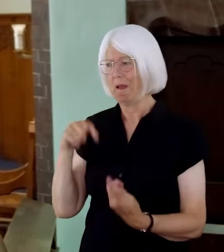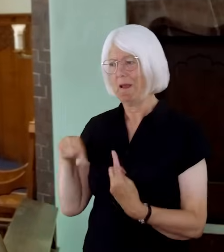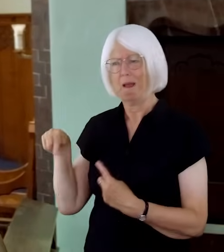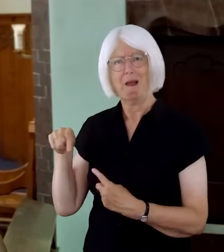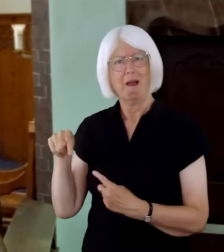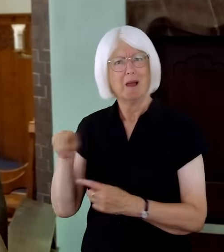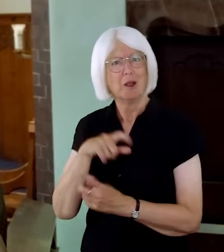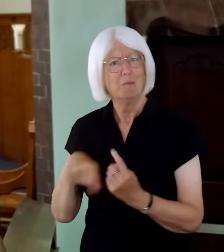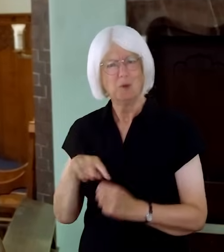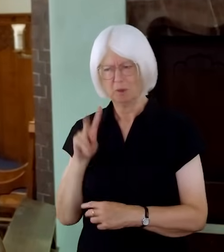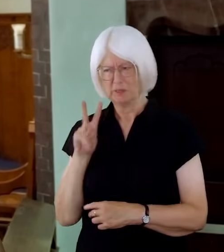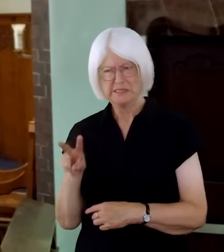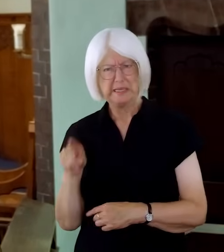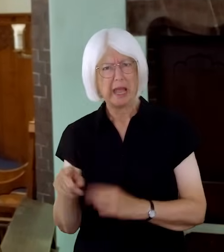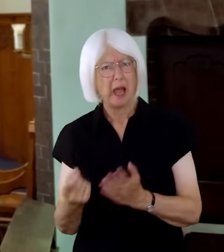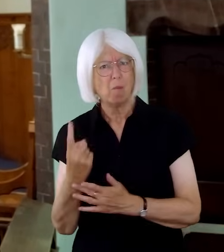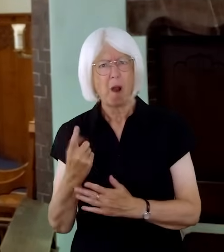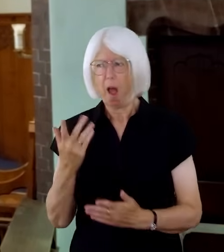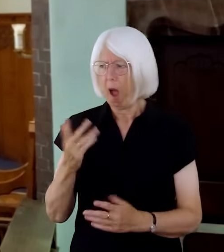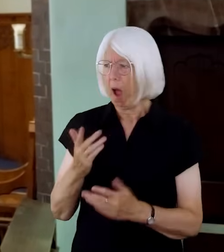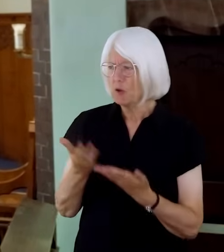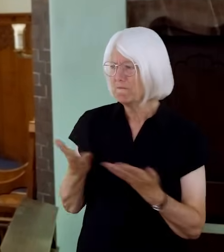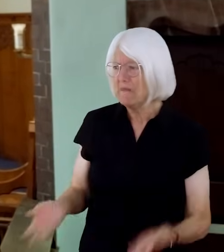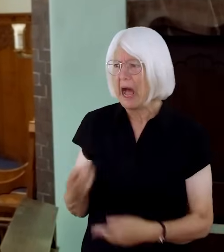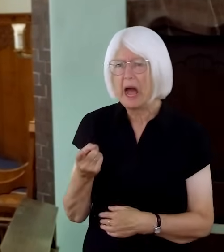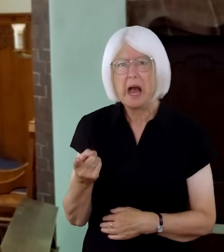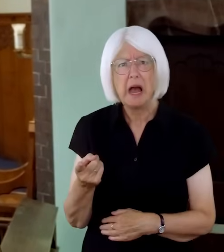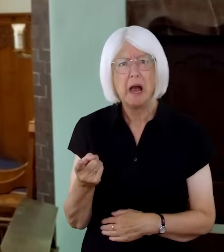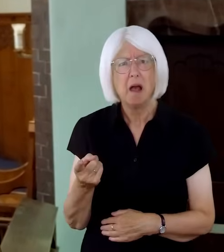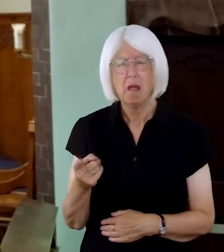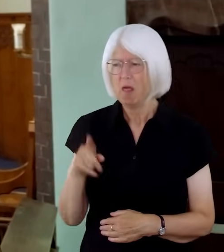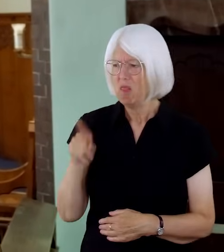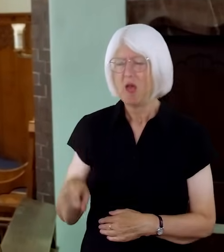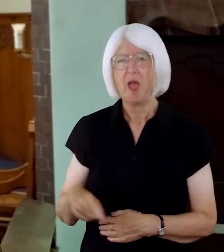of the community witness this injustice and they don't stand by.